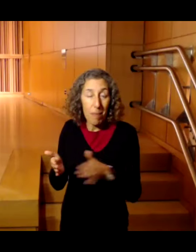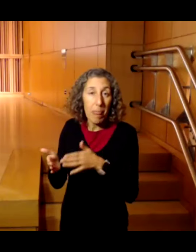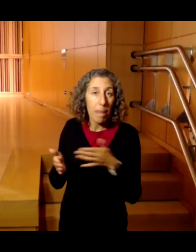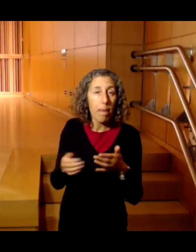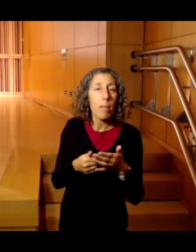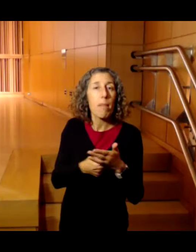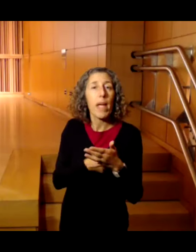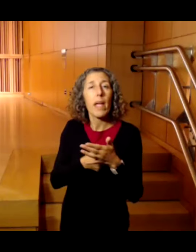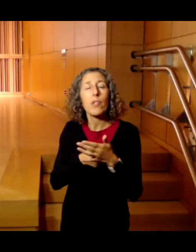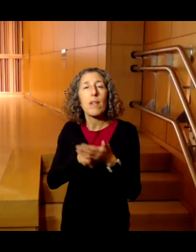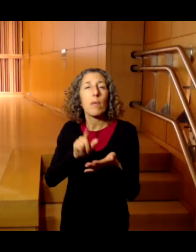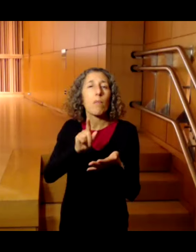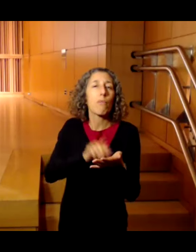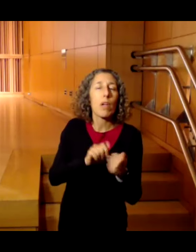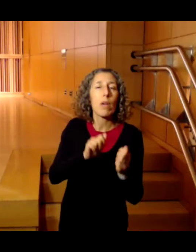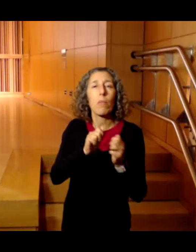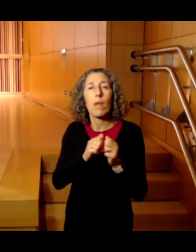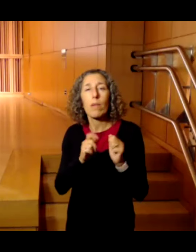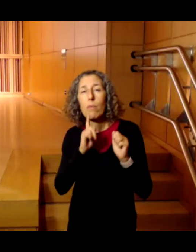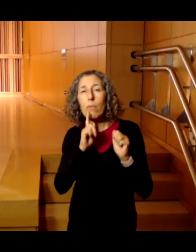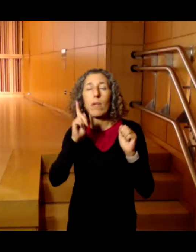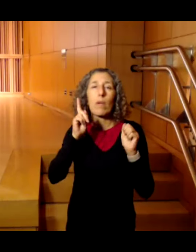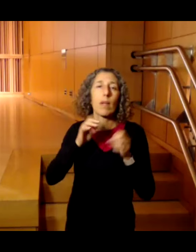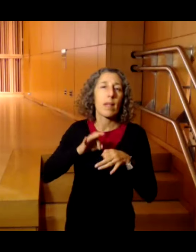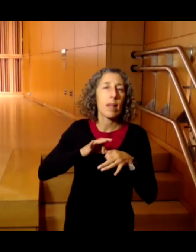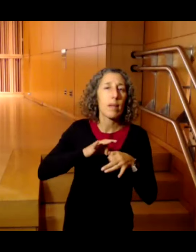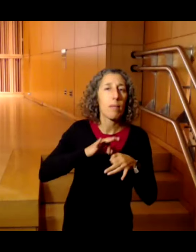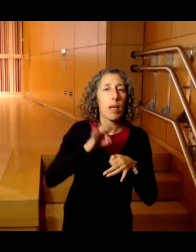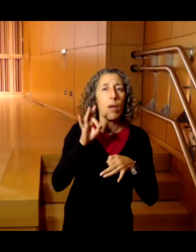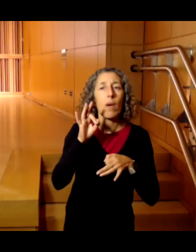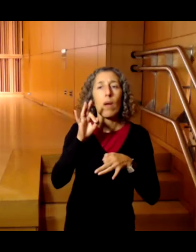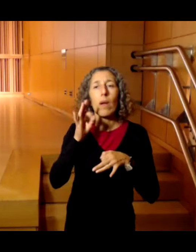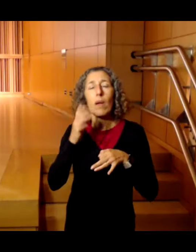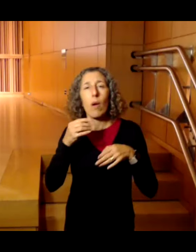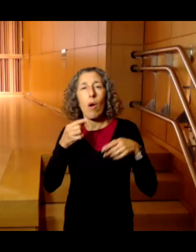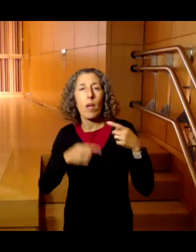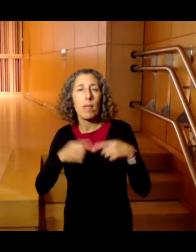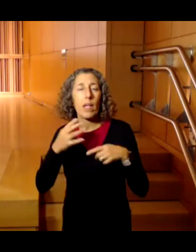rim with his usual perspicacious. cross-disciplinary argumentation and return you.